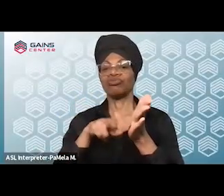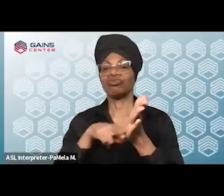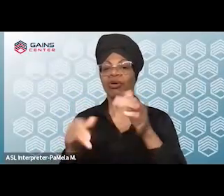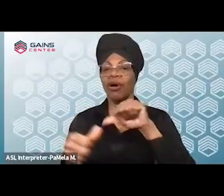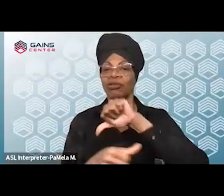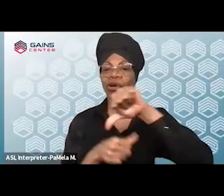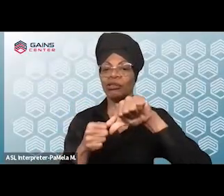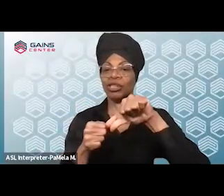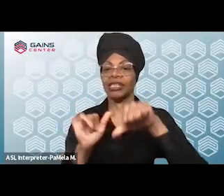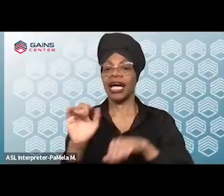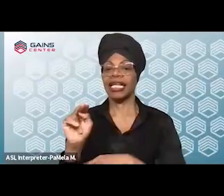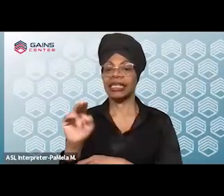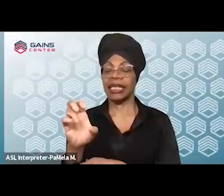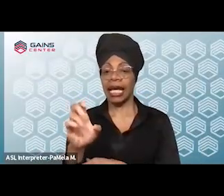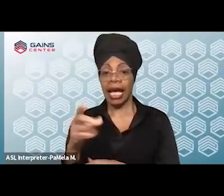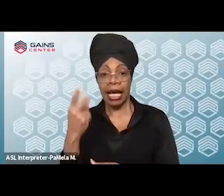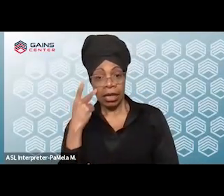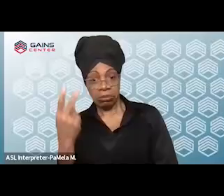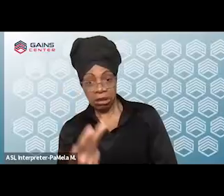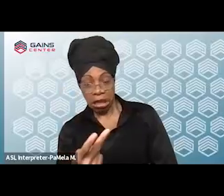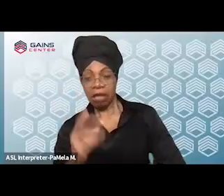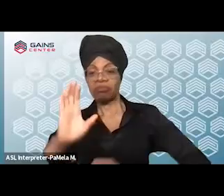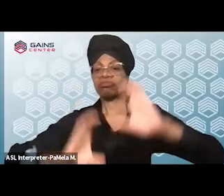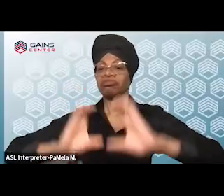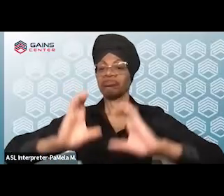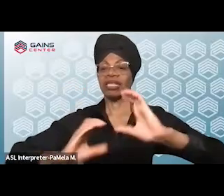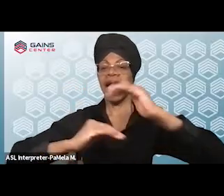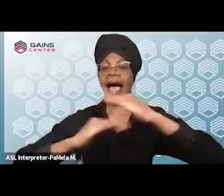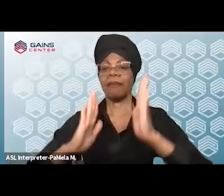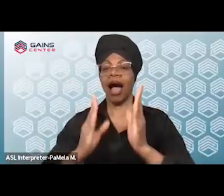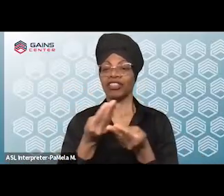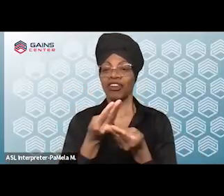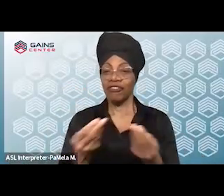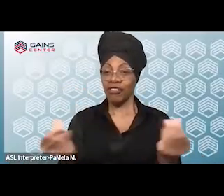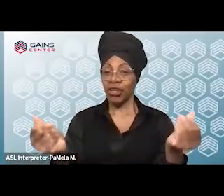I see a few of you are already saying hello. So, hello.